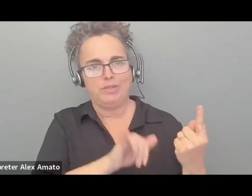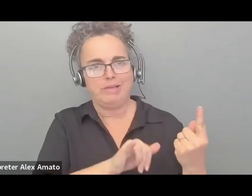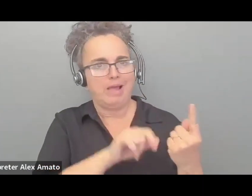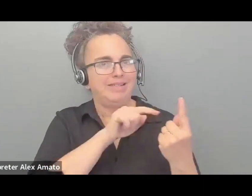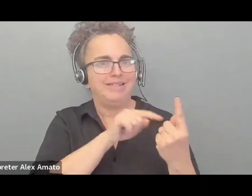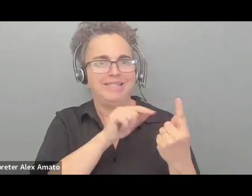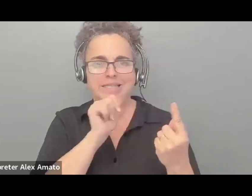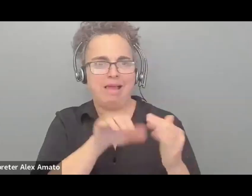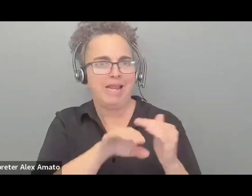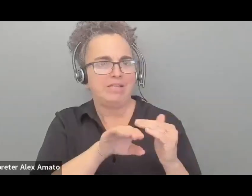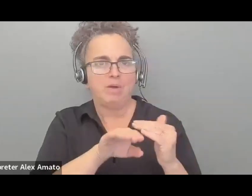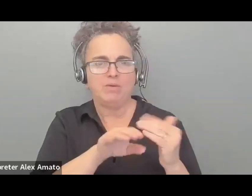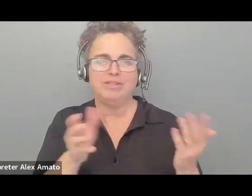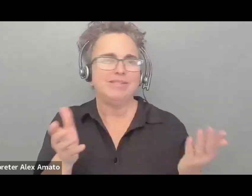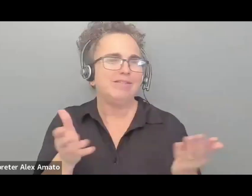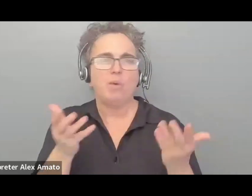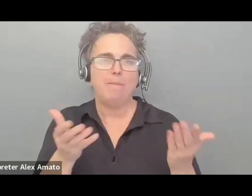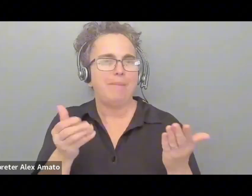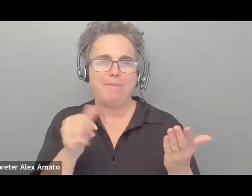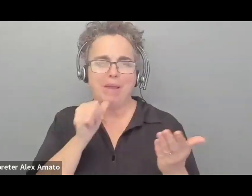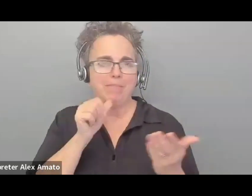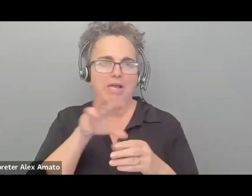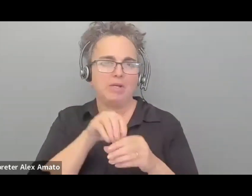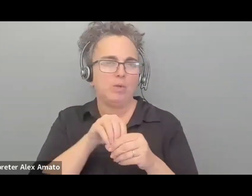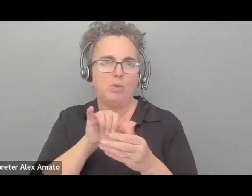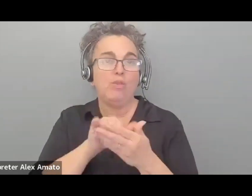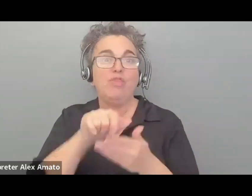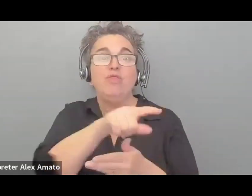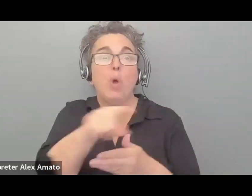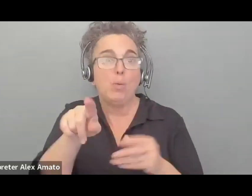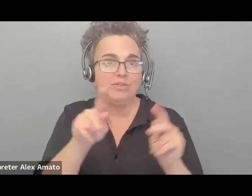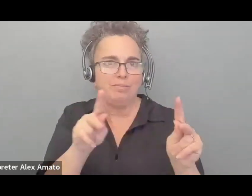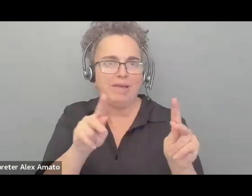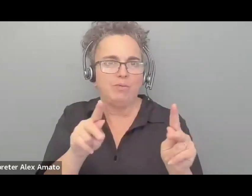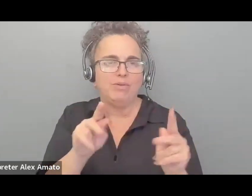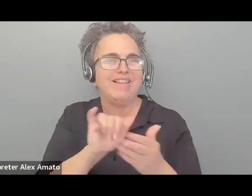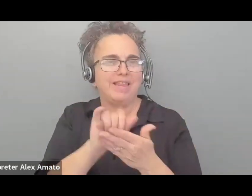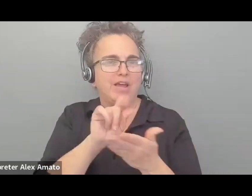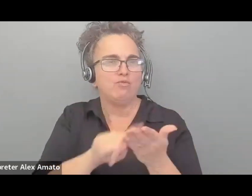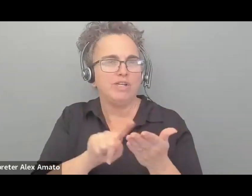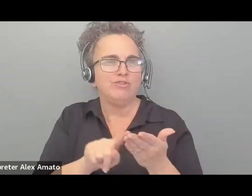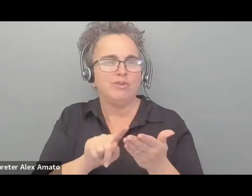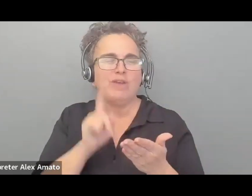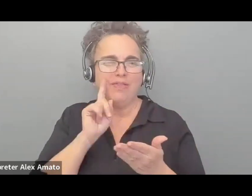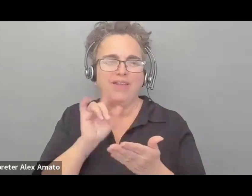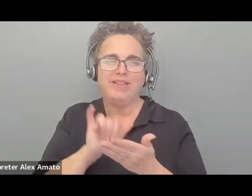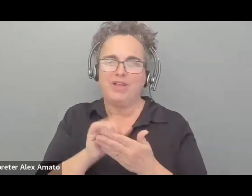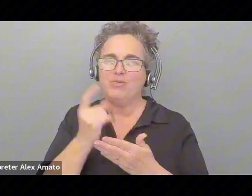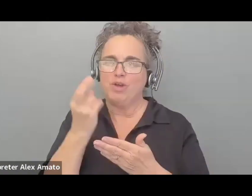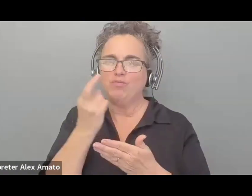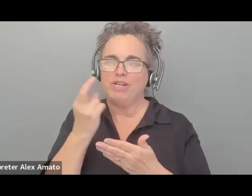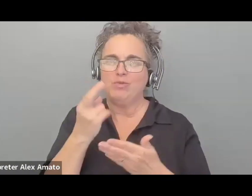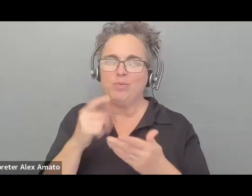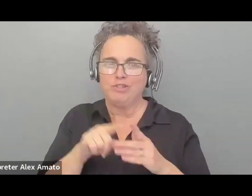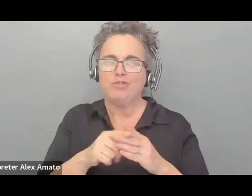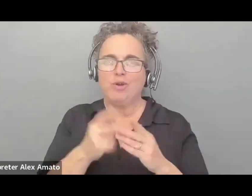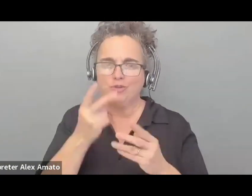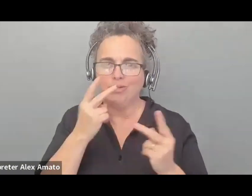so maybe I'm just not gonna include them in this research. And that I think is like one of the reasons that we sort of see that fall off, especially touching on what Kaush said,